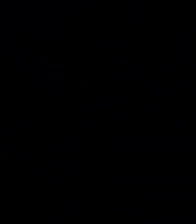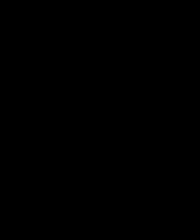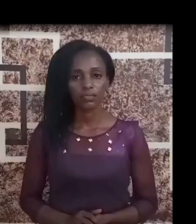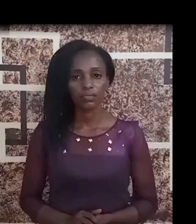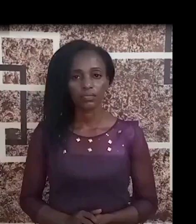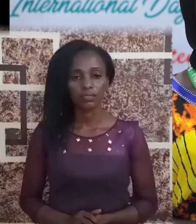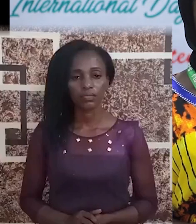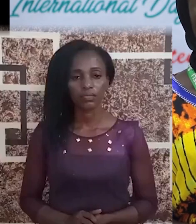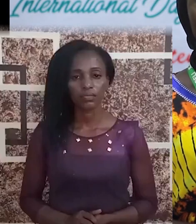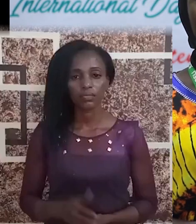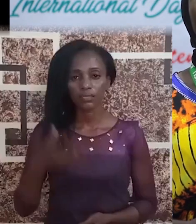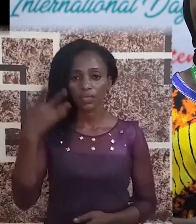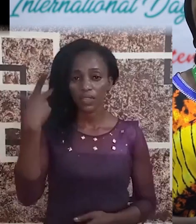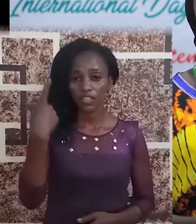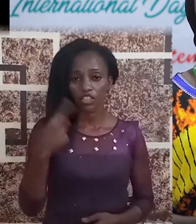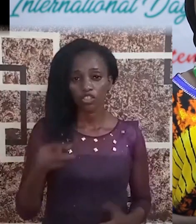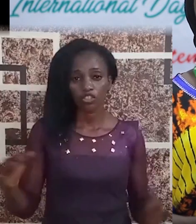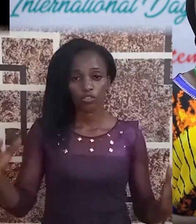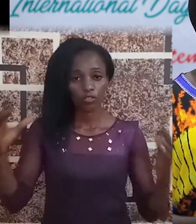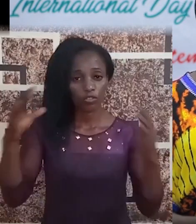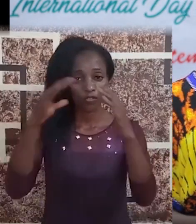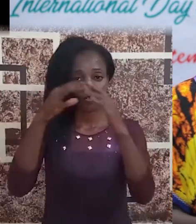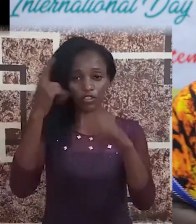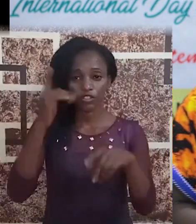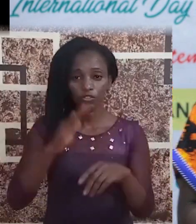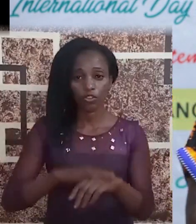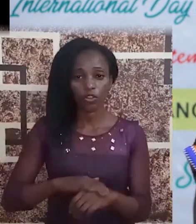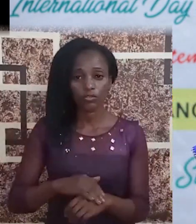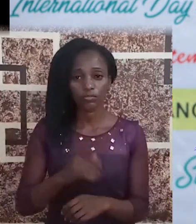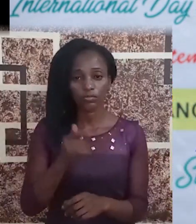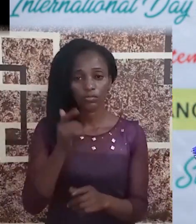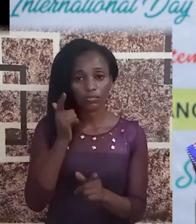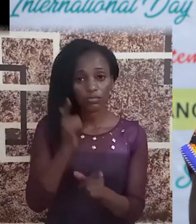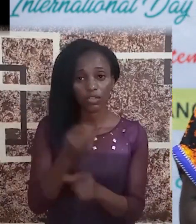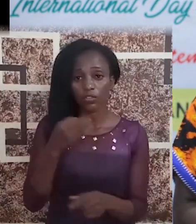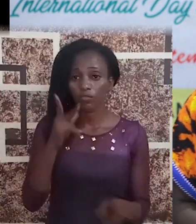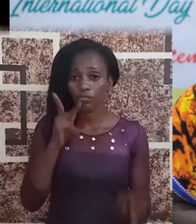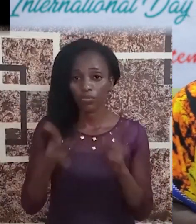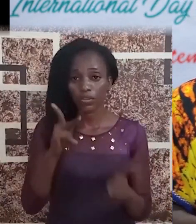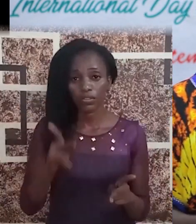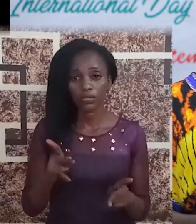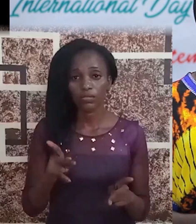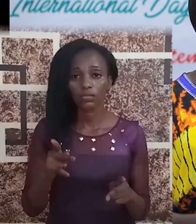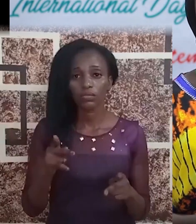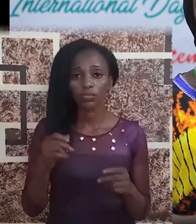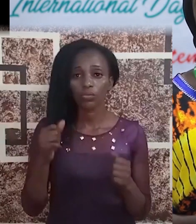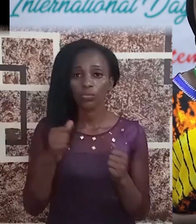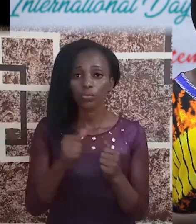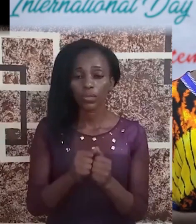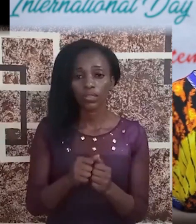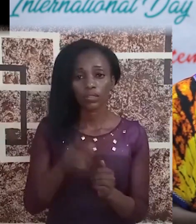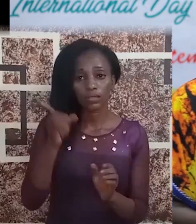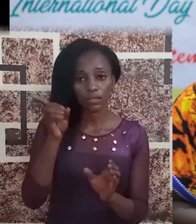The convention on Rights of Persons with disabilities recognizes and promotes the use of Sign Languages.